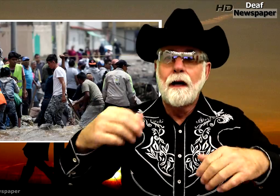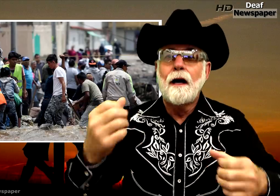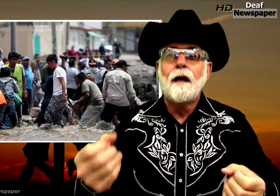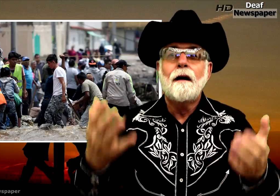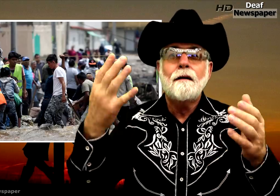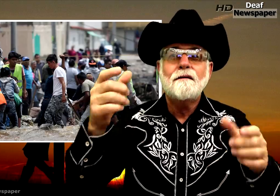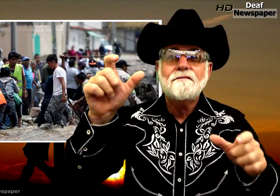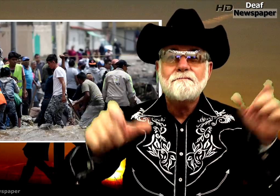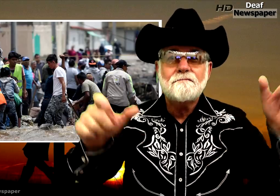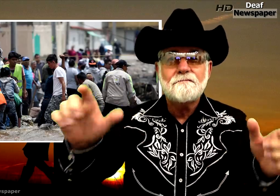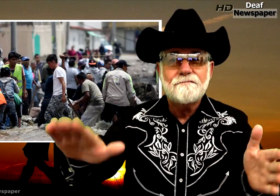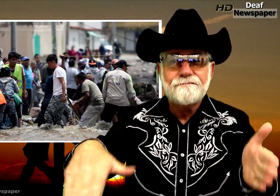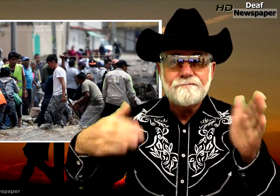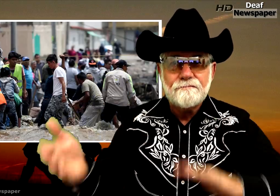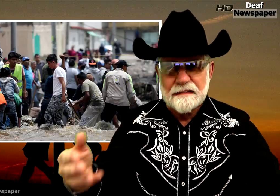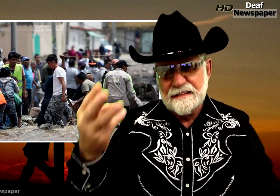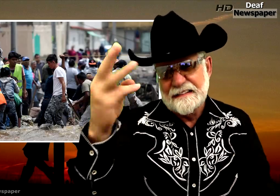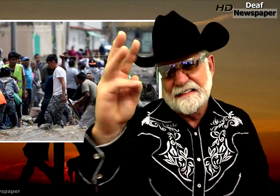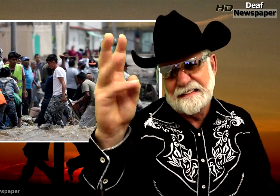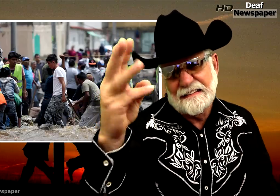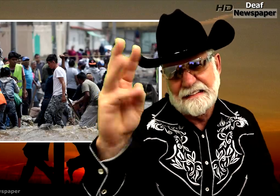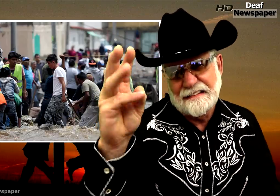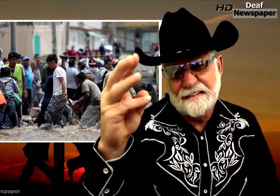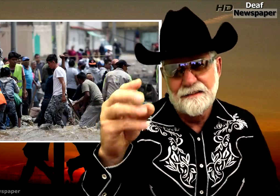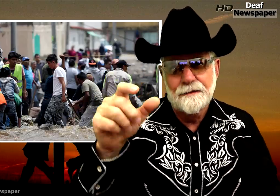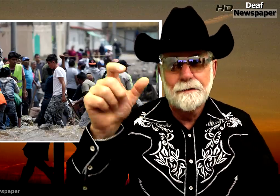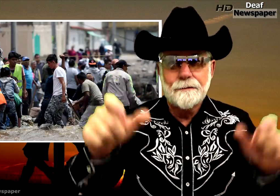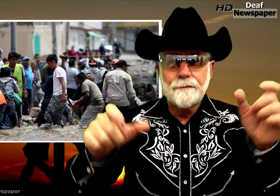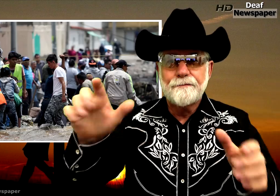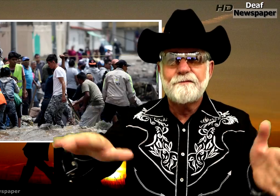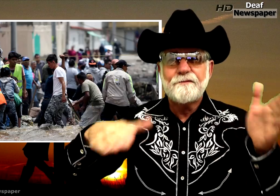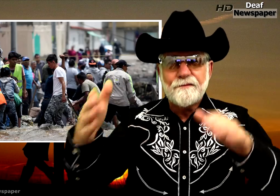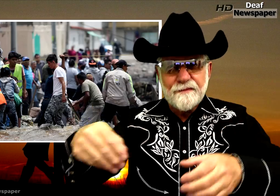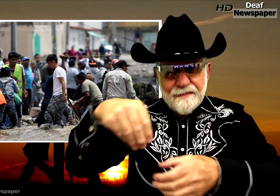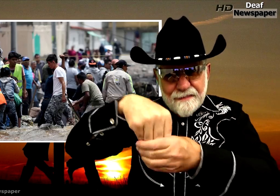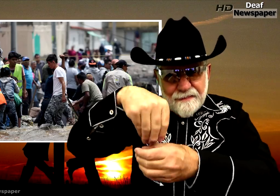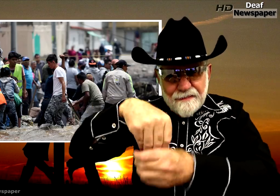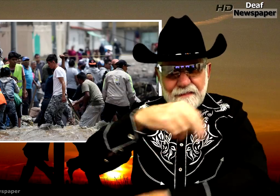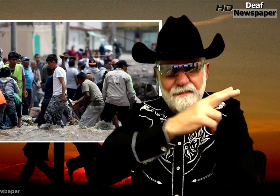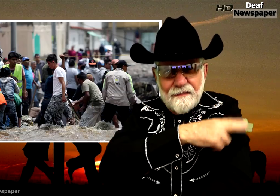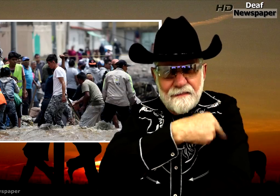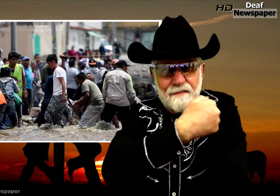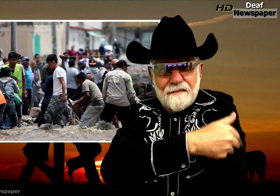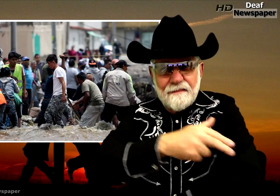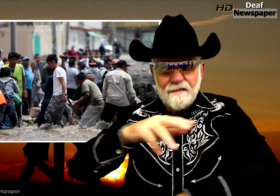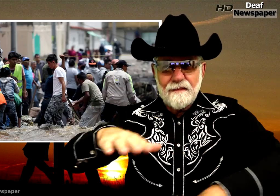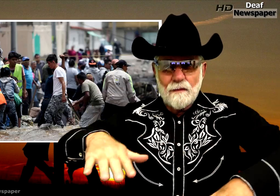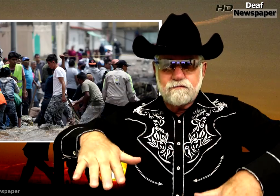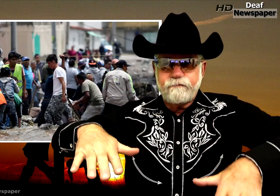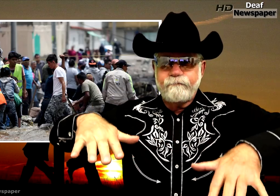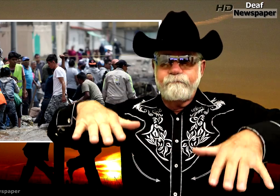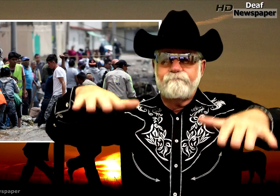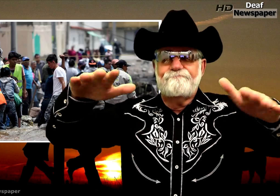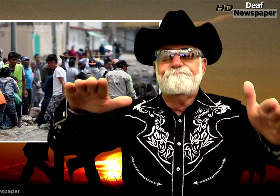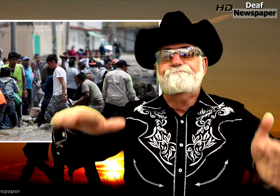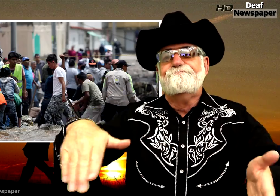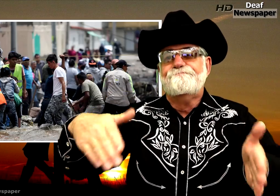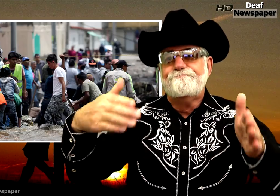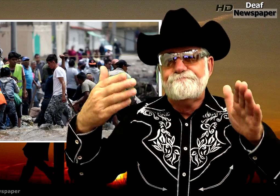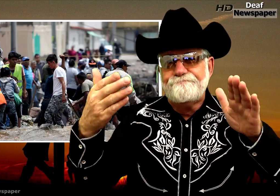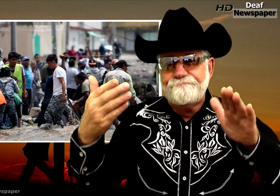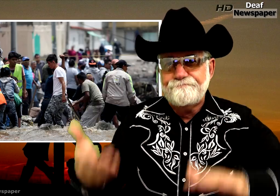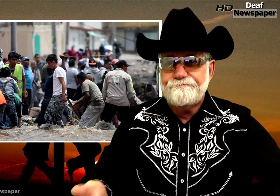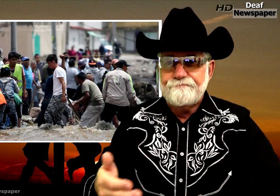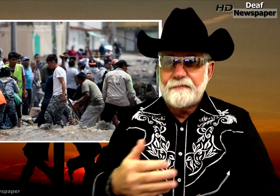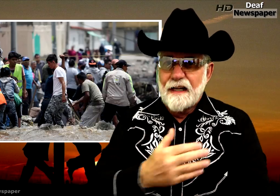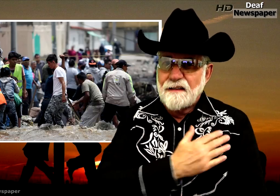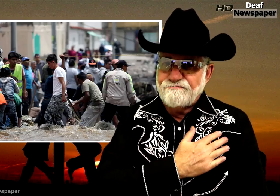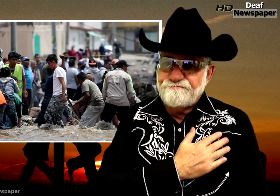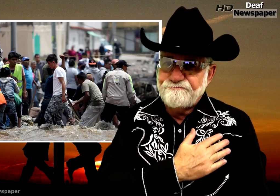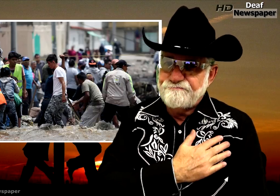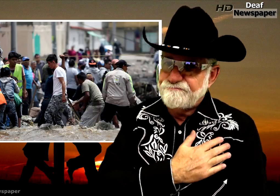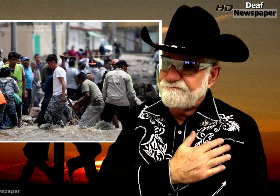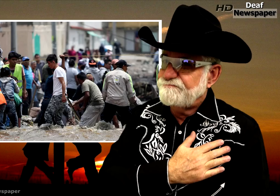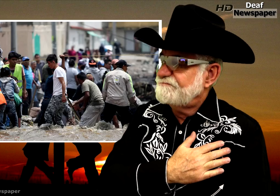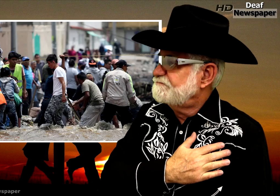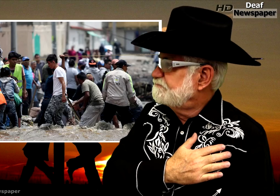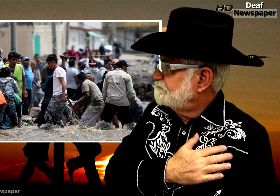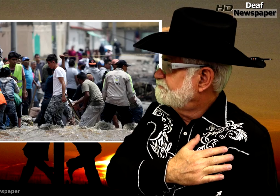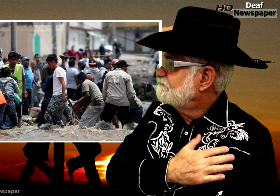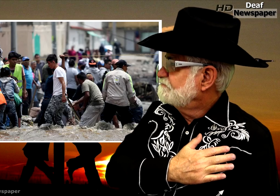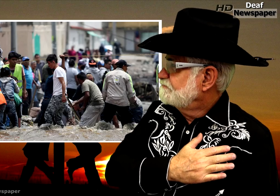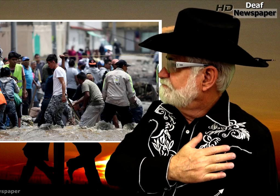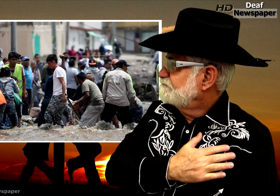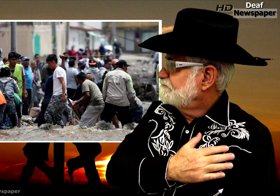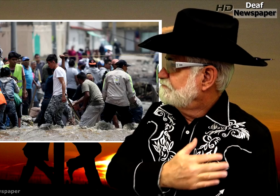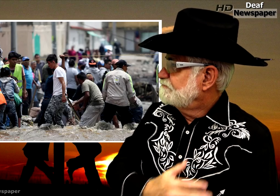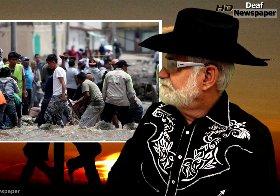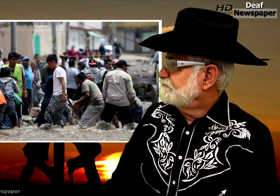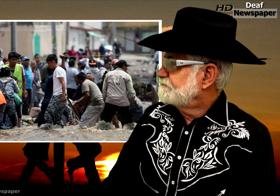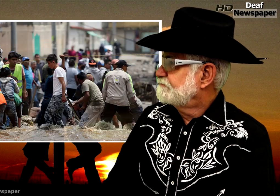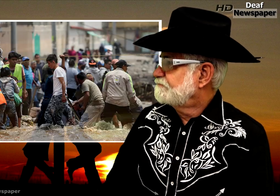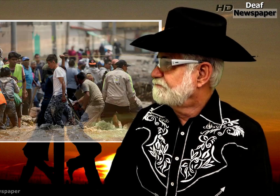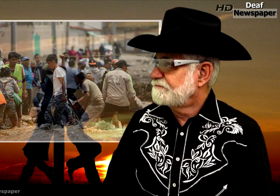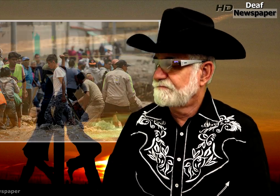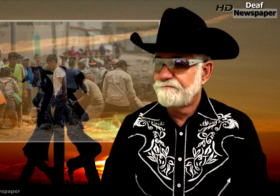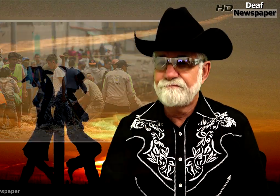How many people died? 16 people died in the hospital from rising flood water. So sad.